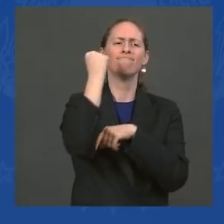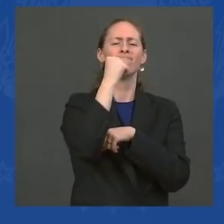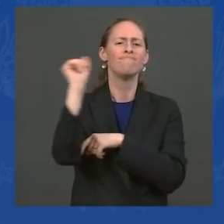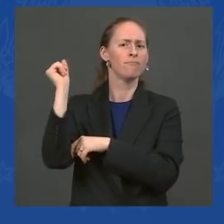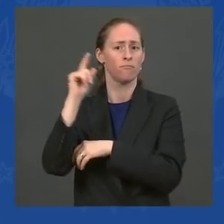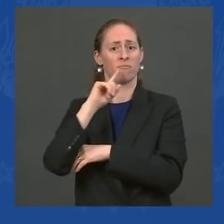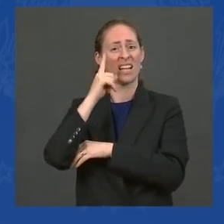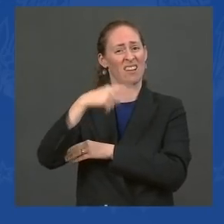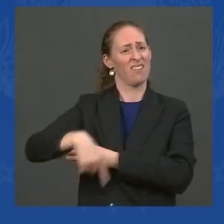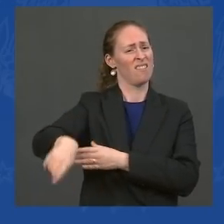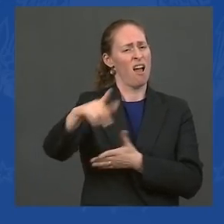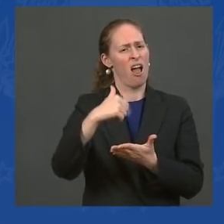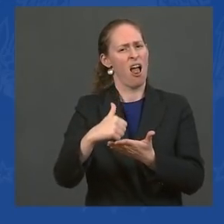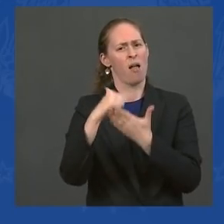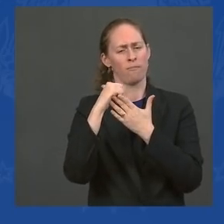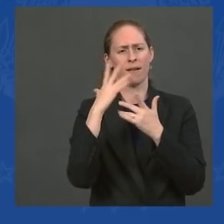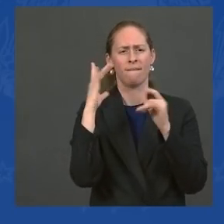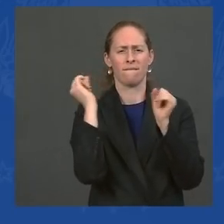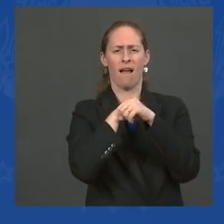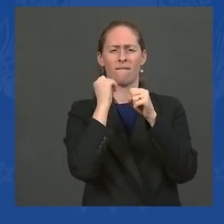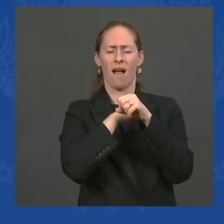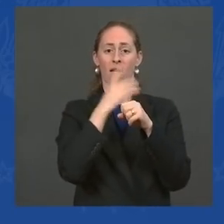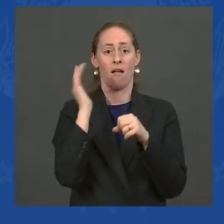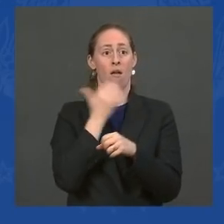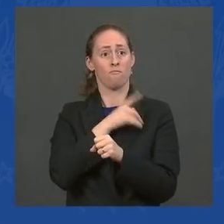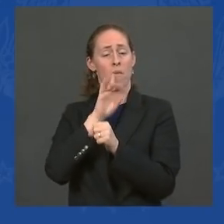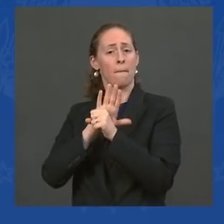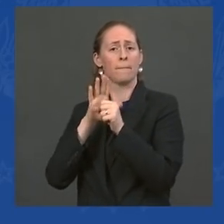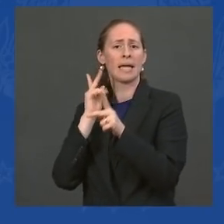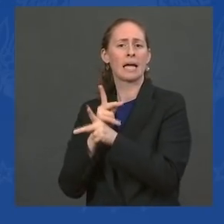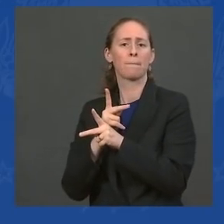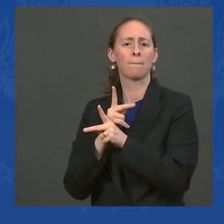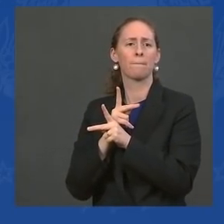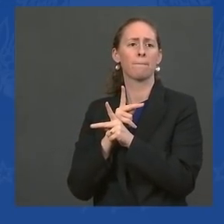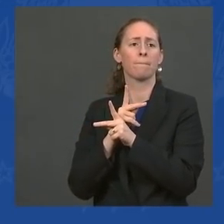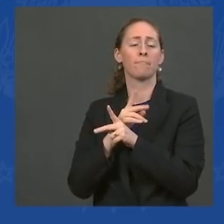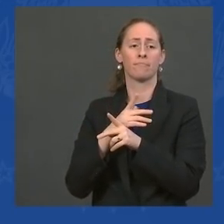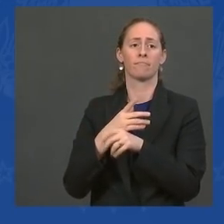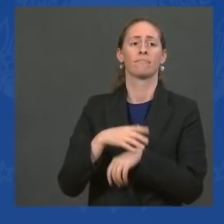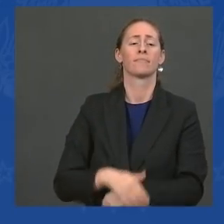that in America when we protect a place as a national monument,